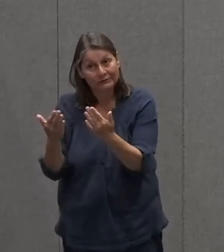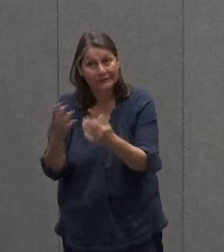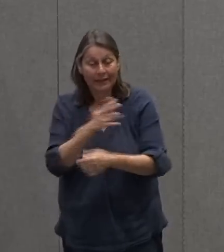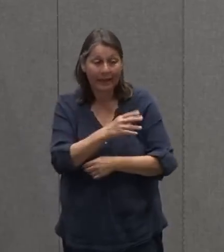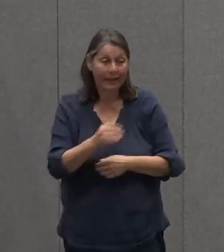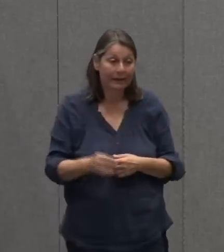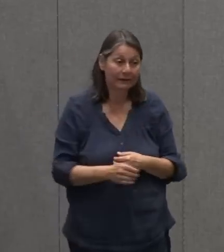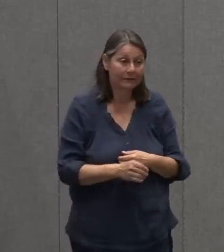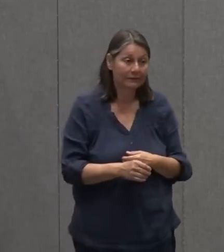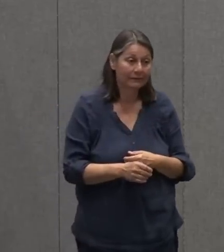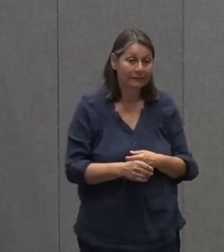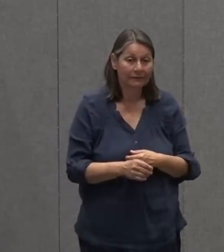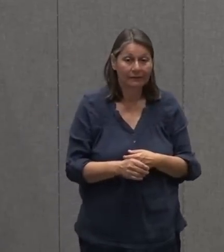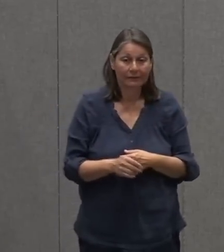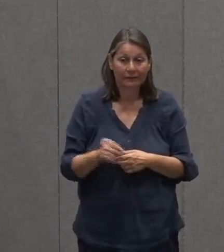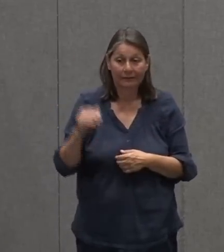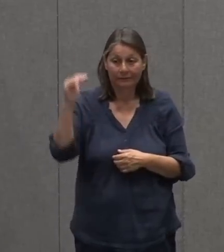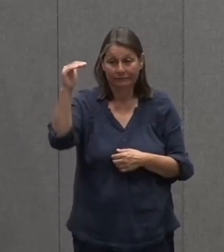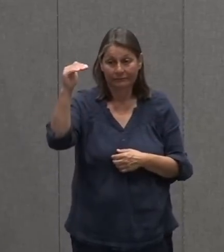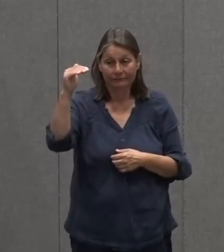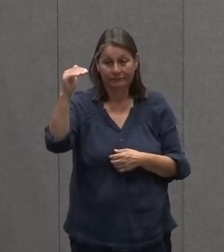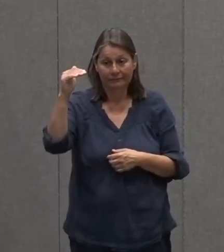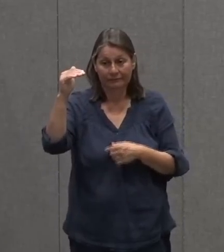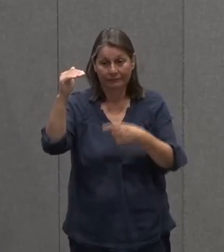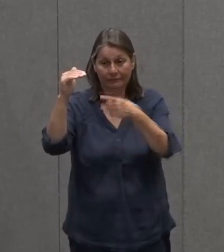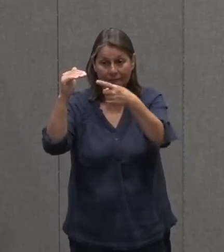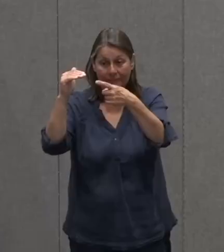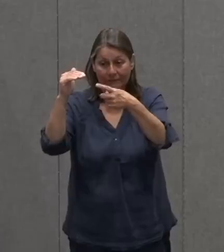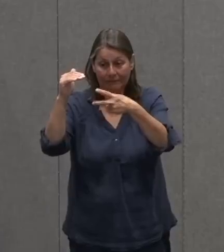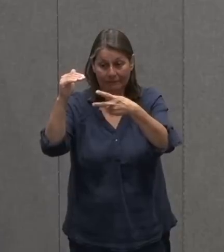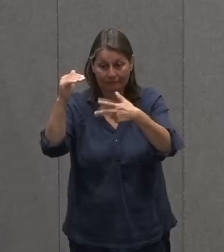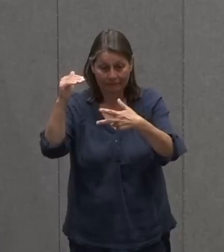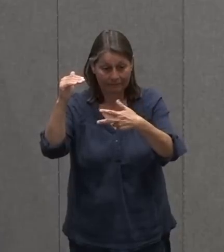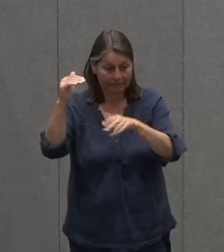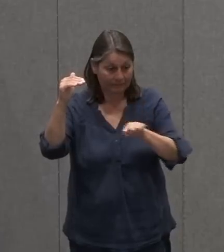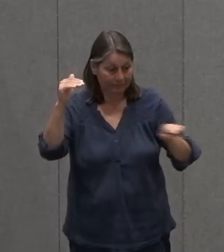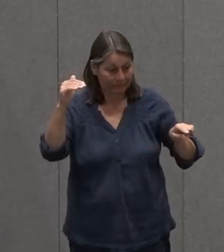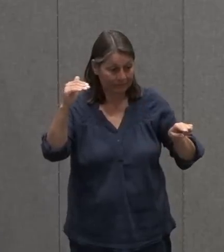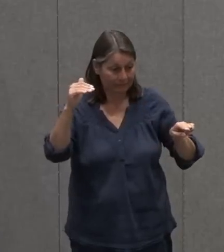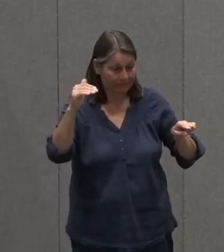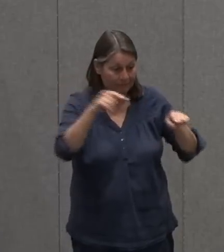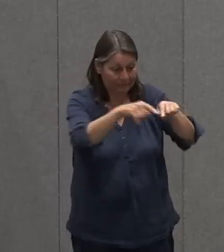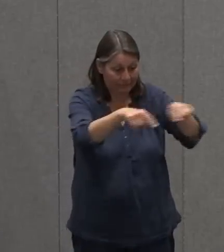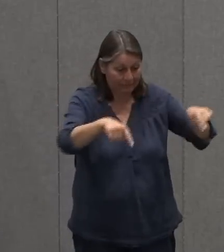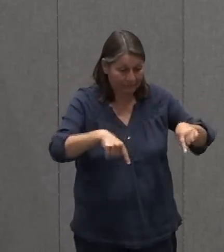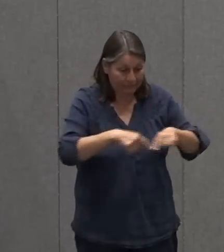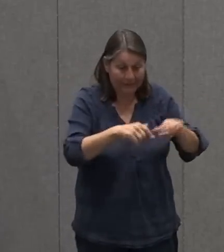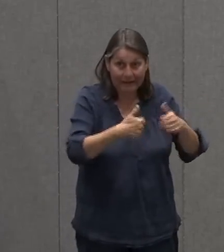and three friends are, three more friends that are reading books more than